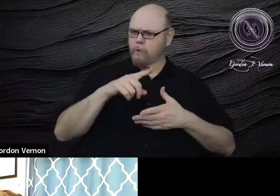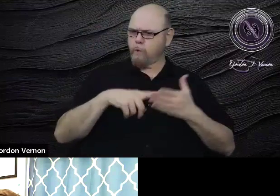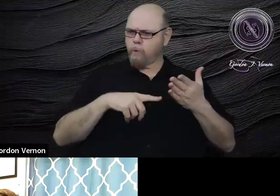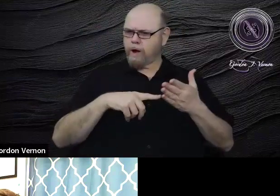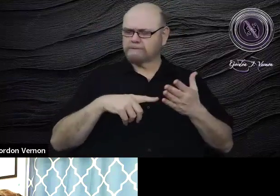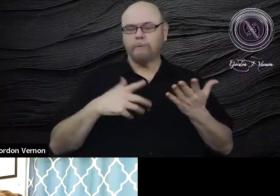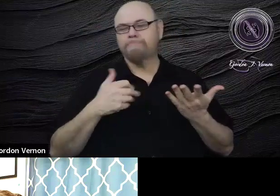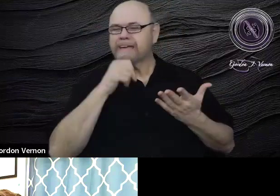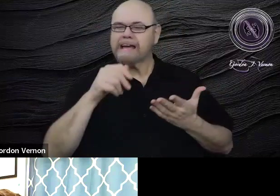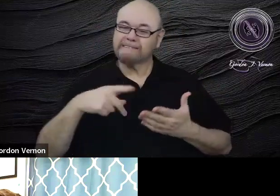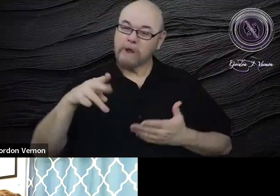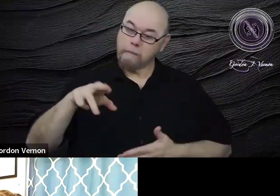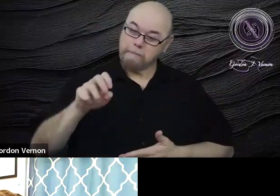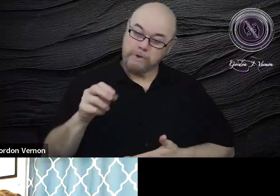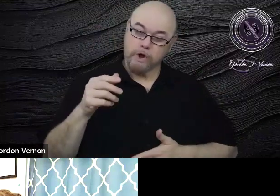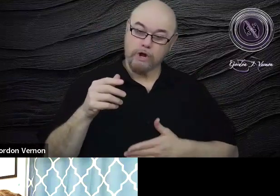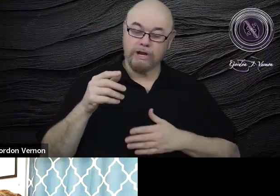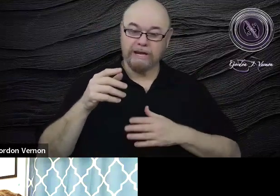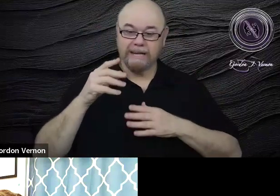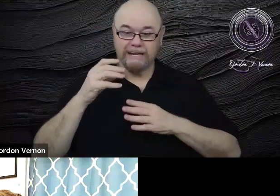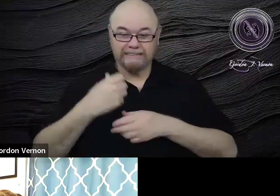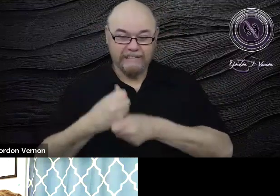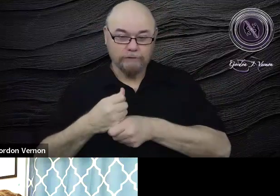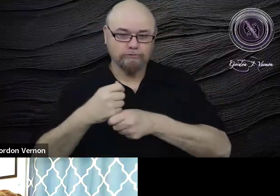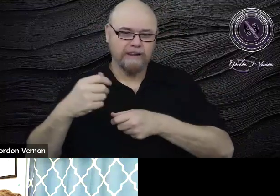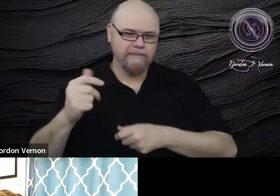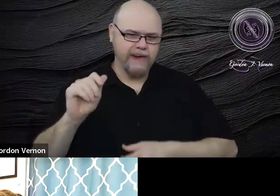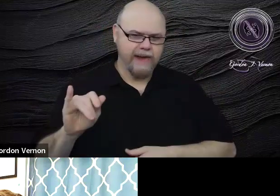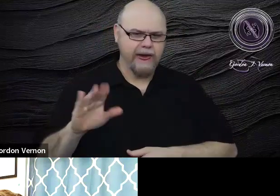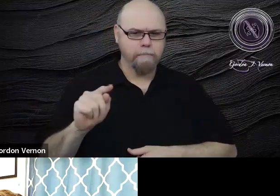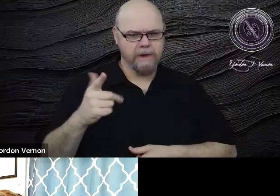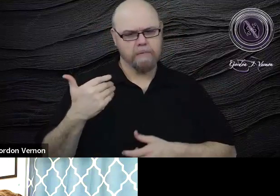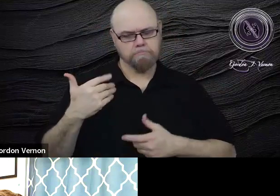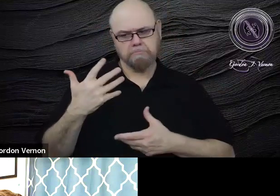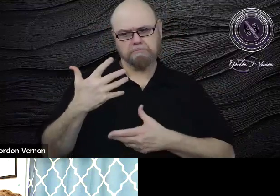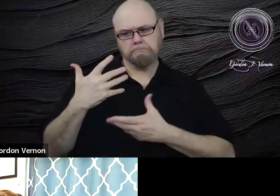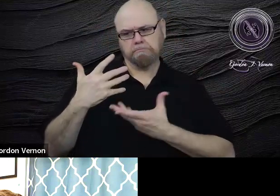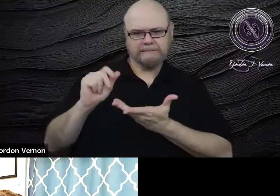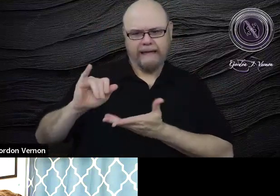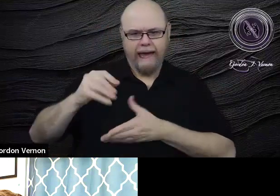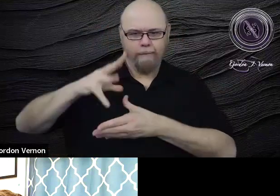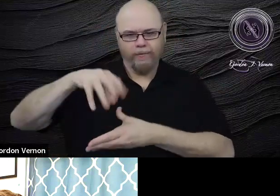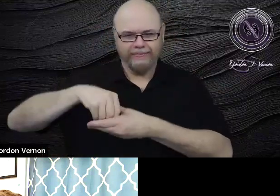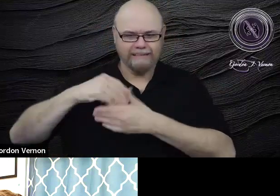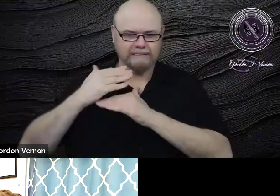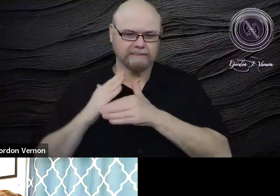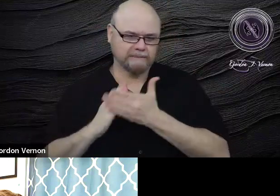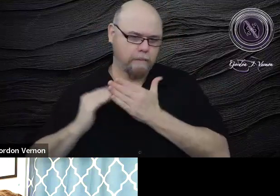to understand these intricate dynamics of attention and distractor suppression.